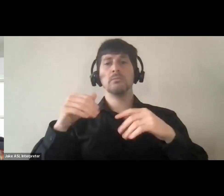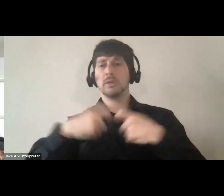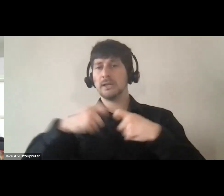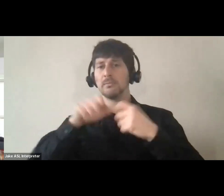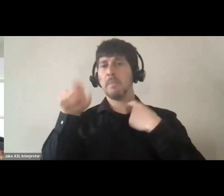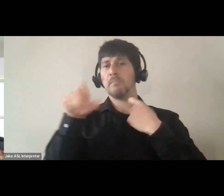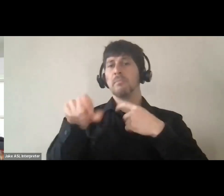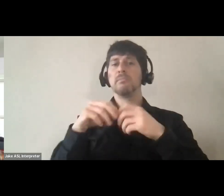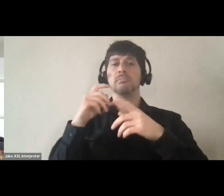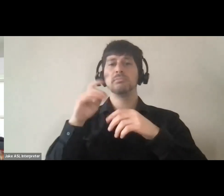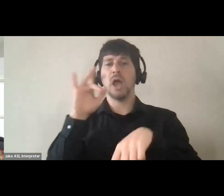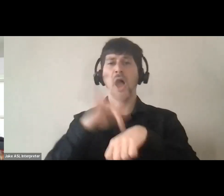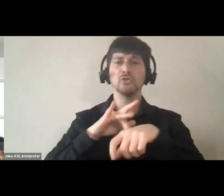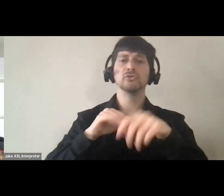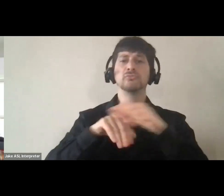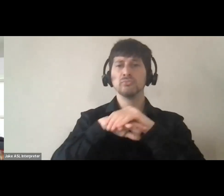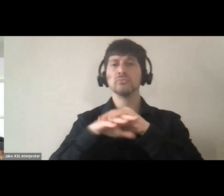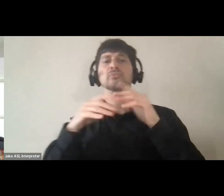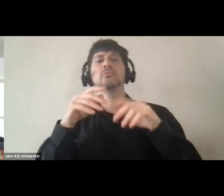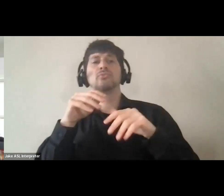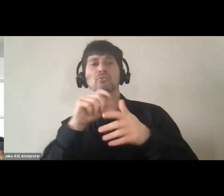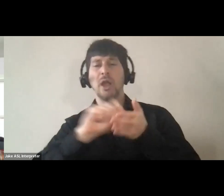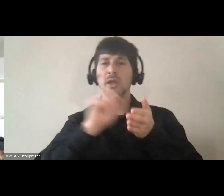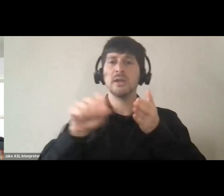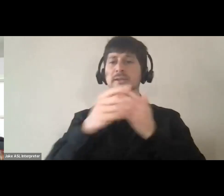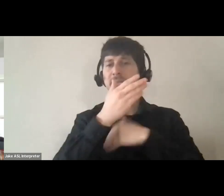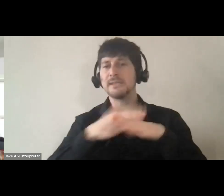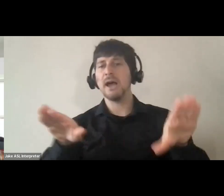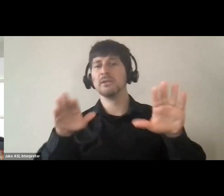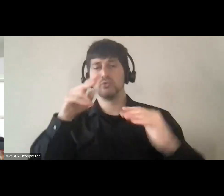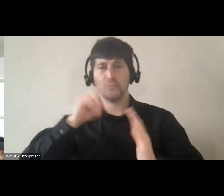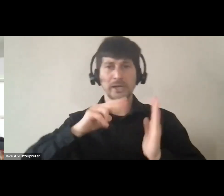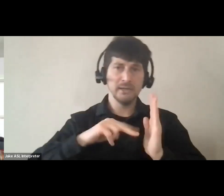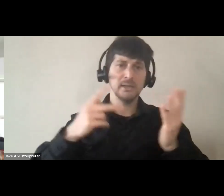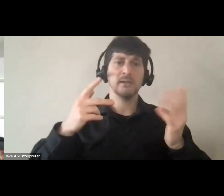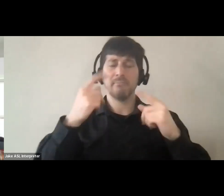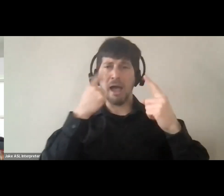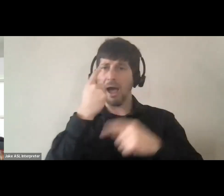People communicate in a multitude of ways through spoken language, through movement, through signs, through breathing.